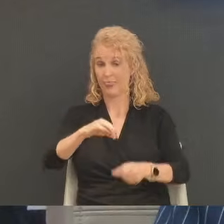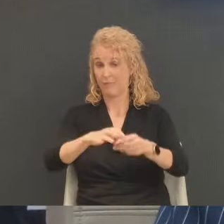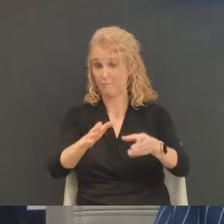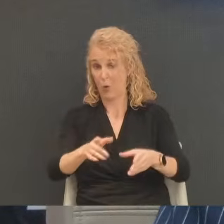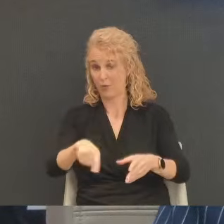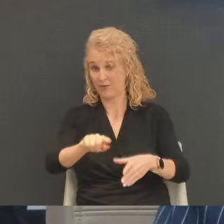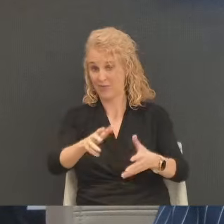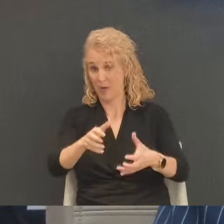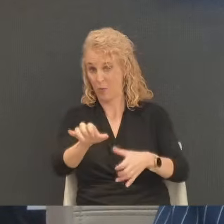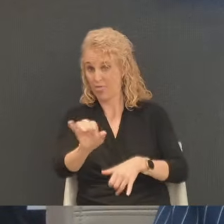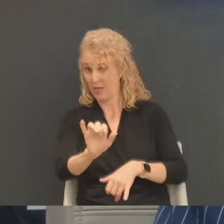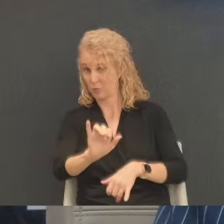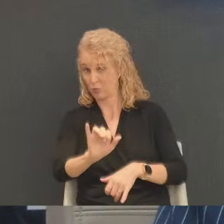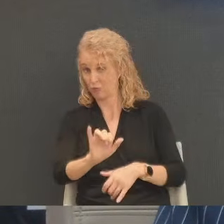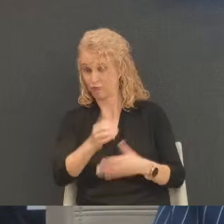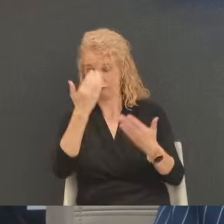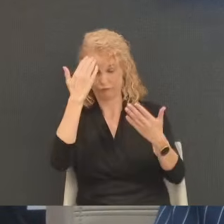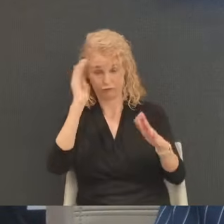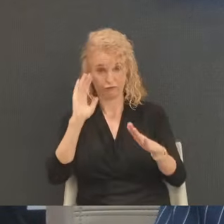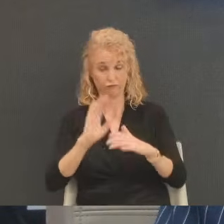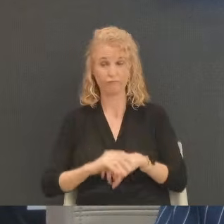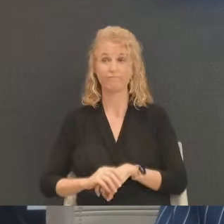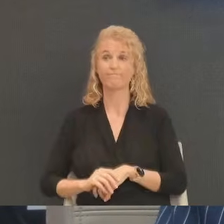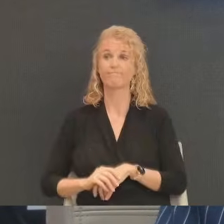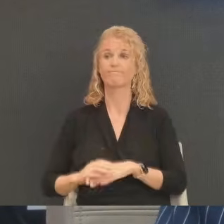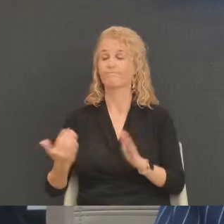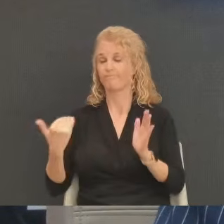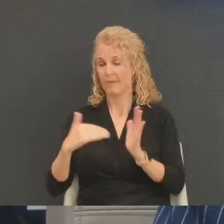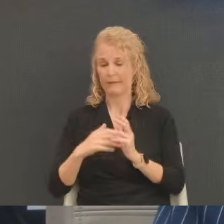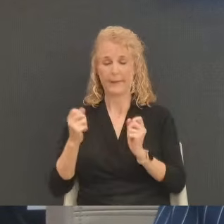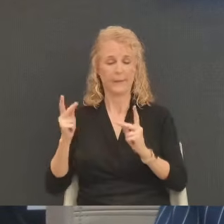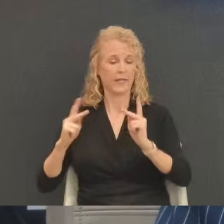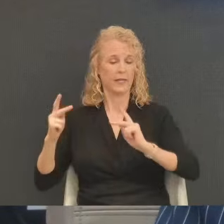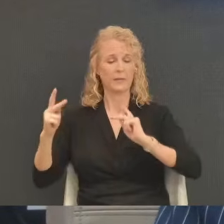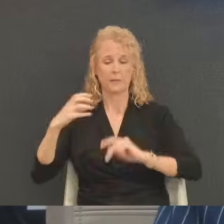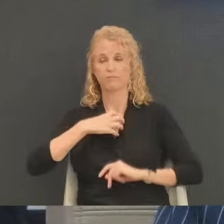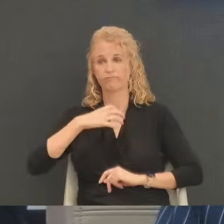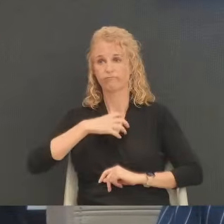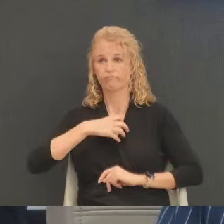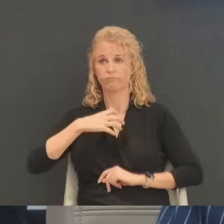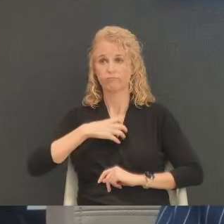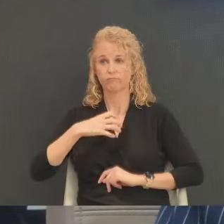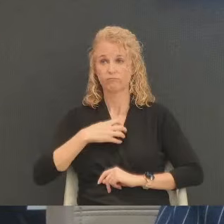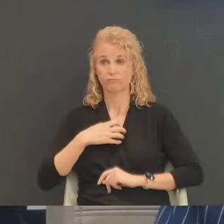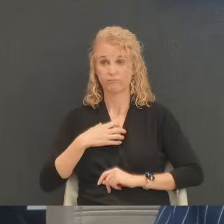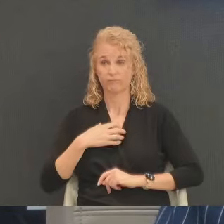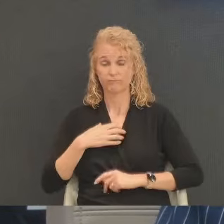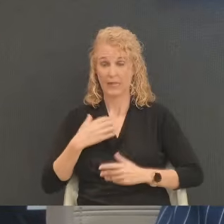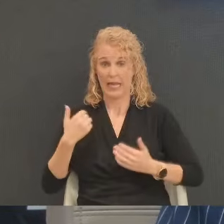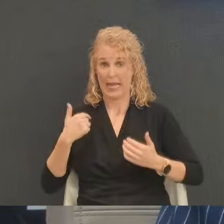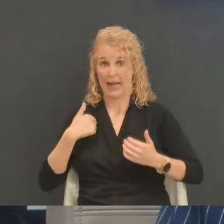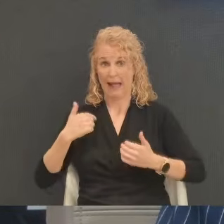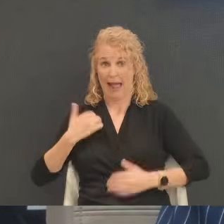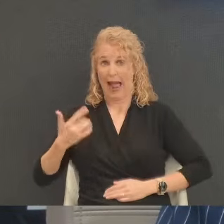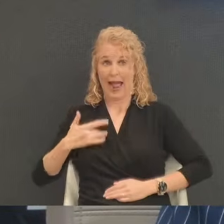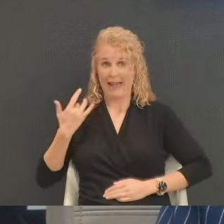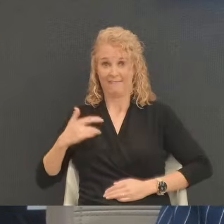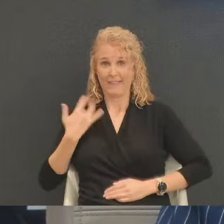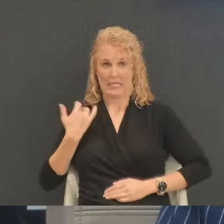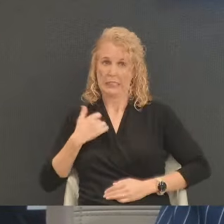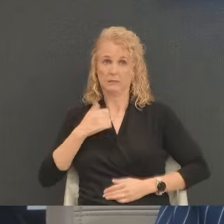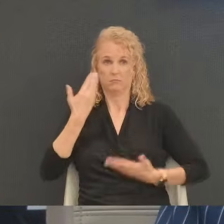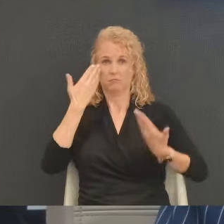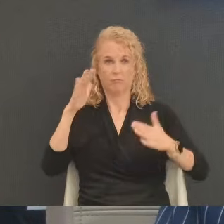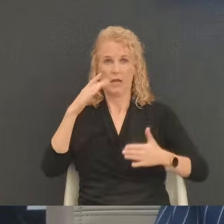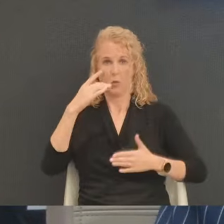because there I'm getting a lot of calls and I don't have enough information understanding who's